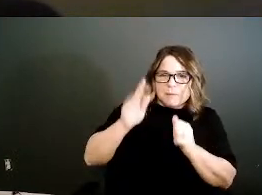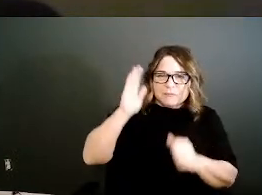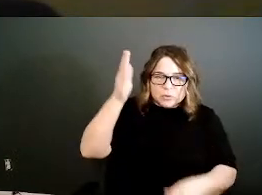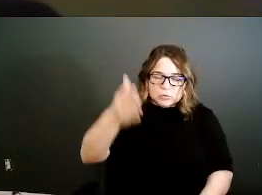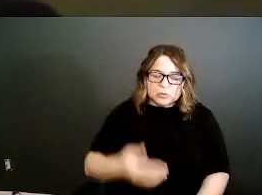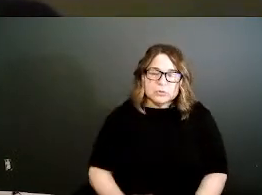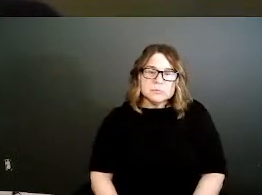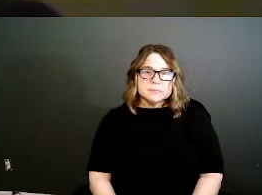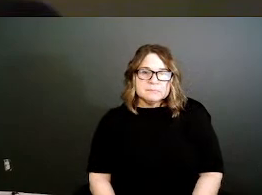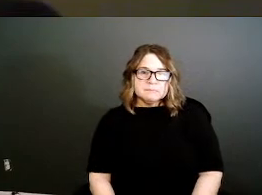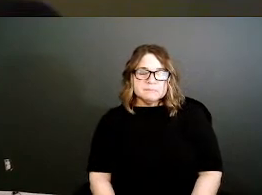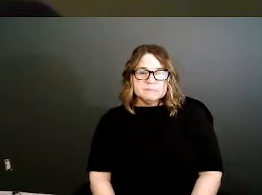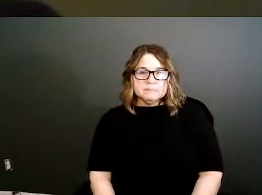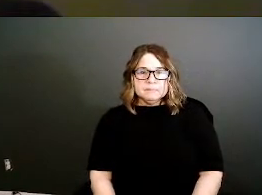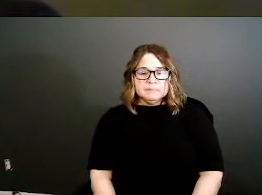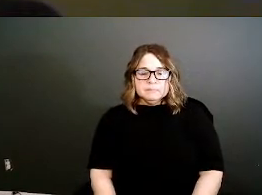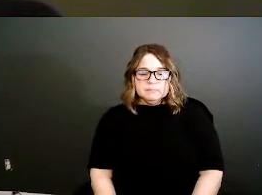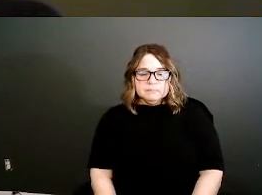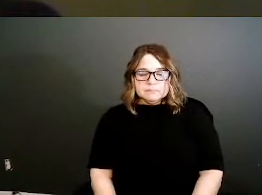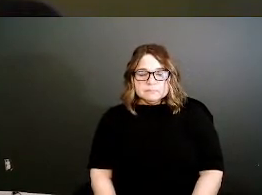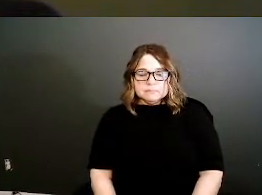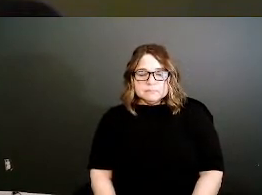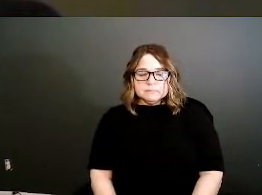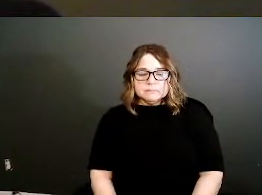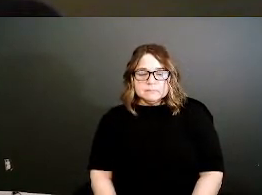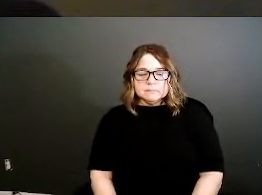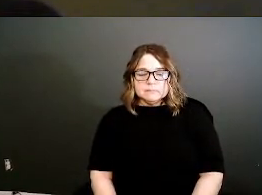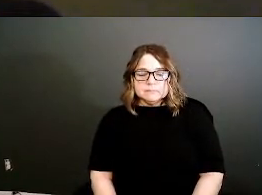≫ COUNCIL PRESIDENT BENDER: IS THERE ANY FURTHER DISCUSSION?